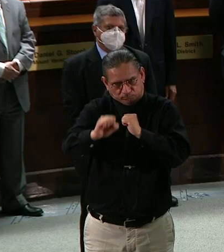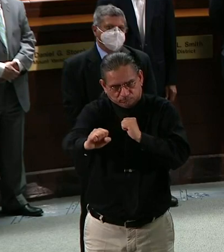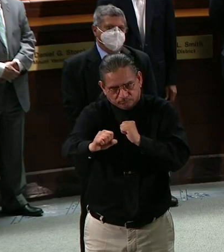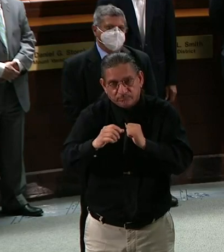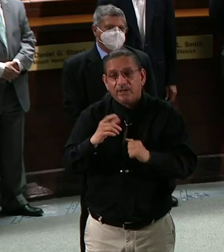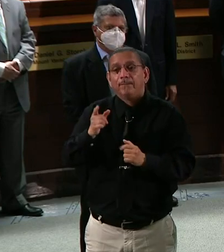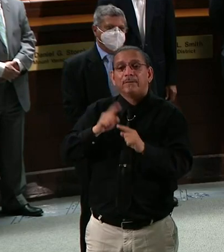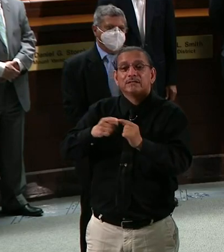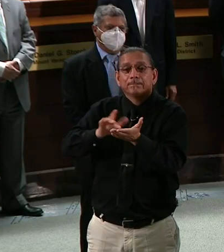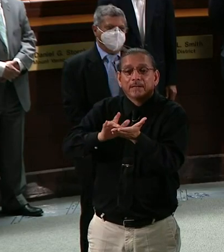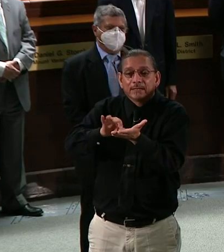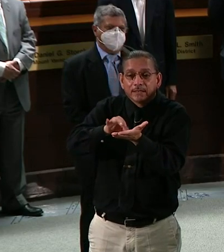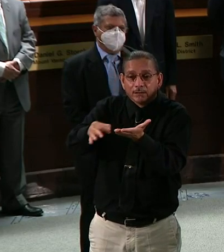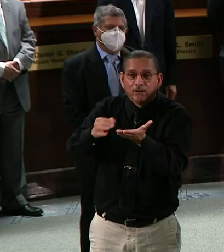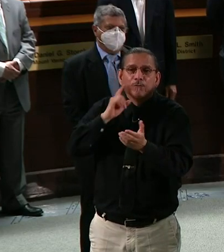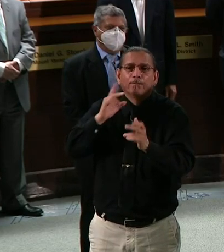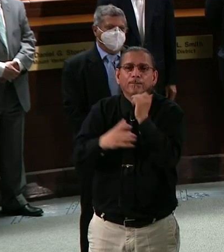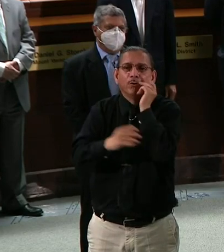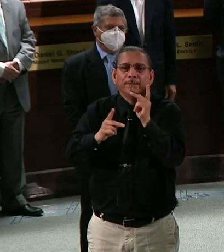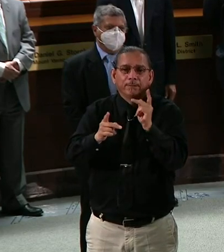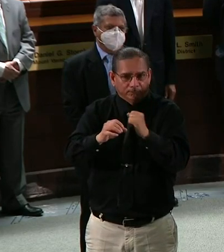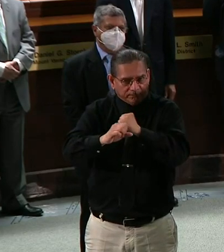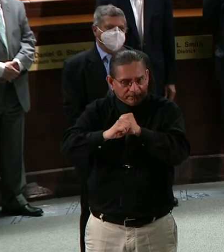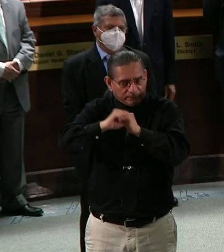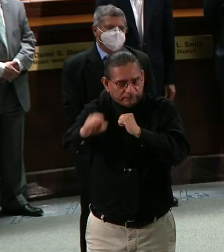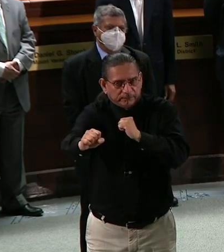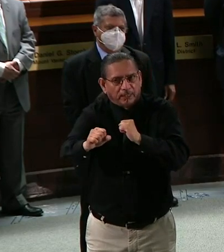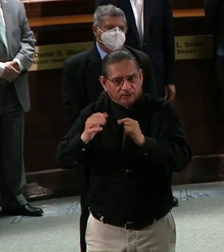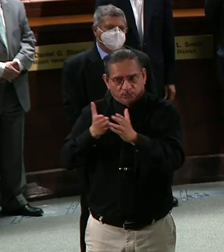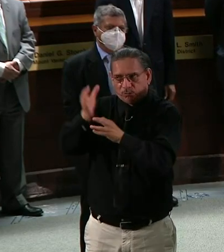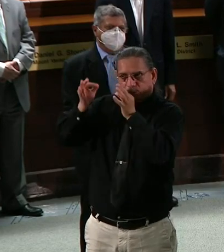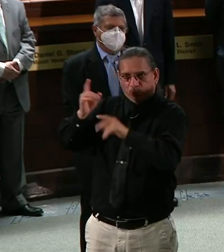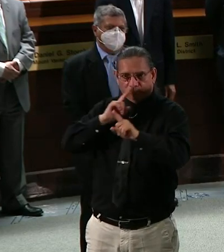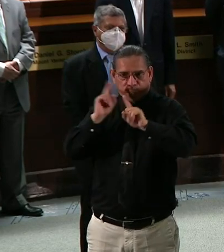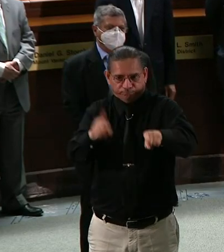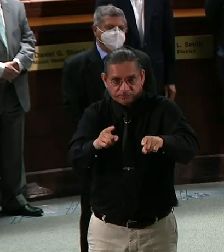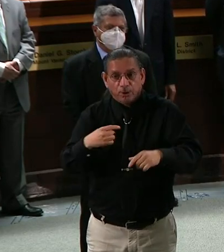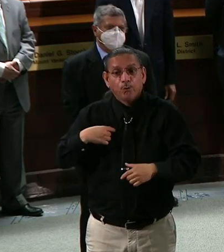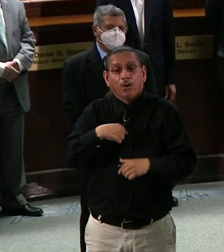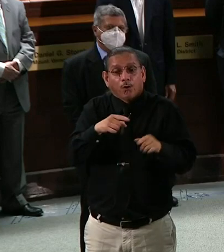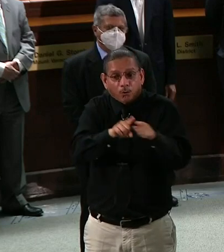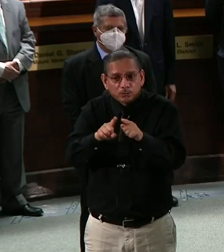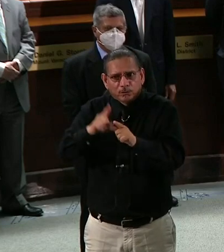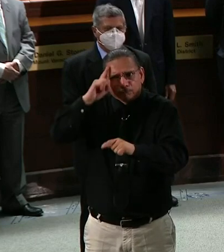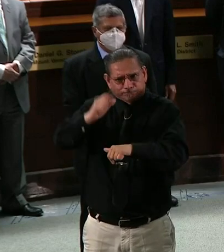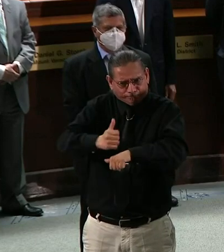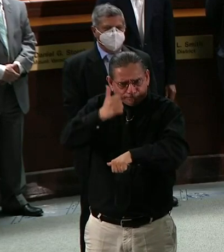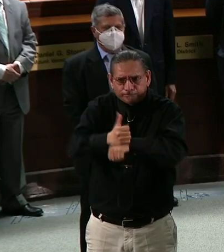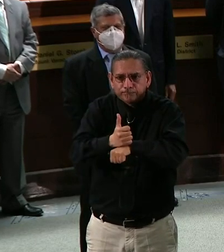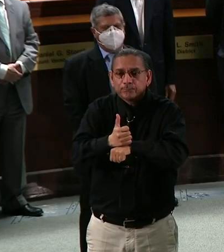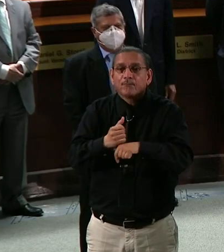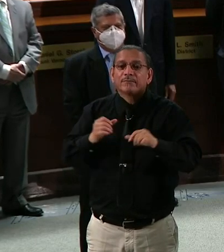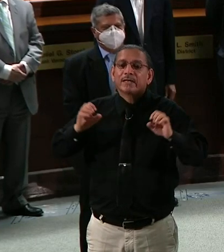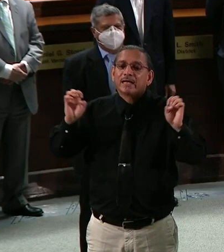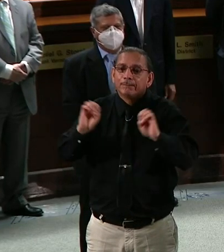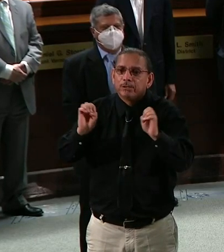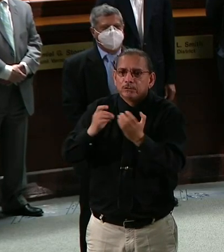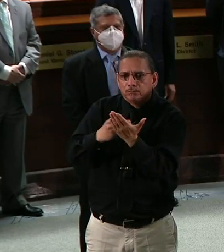GOT A LOT OF TIME GAMEPLAY MOST BASED ON HIS MOST BROWN NINETY. BY LOCAL BUT ONE OTHER THING